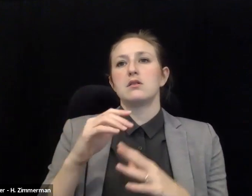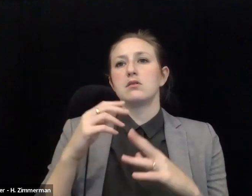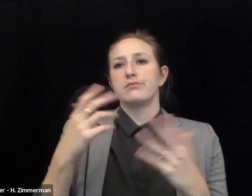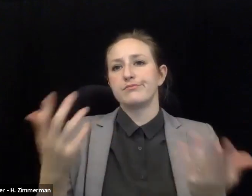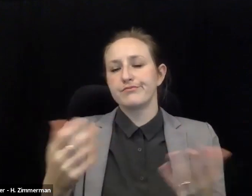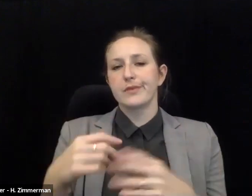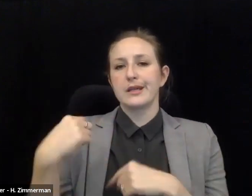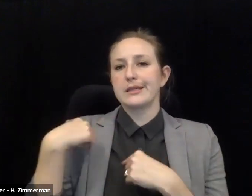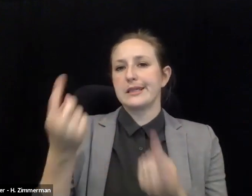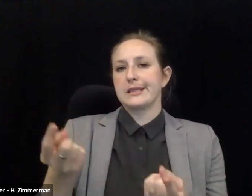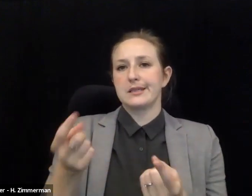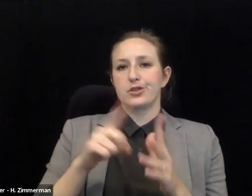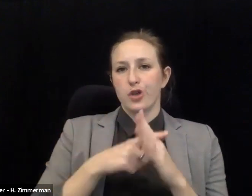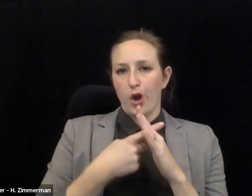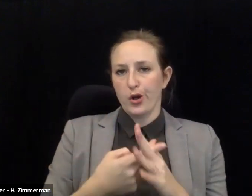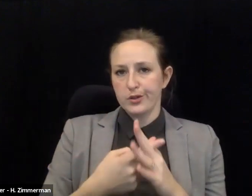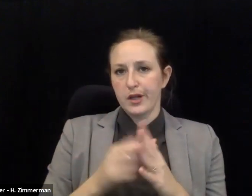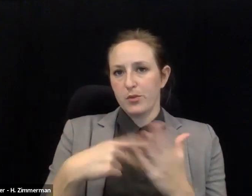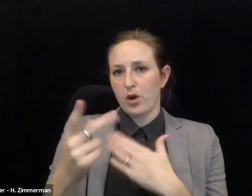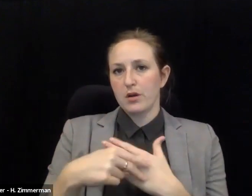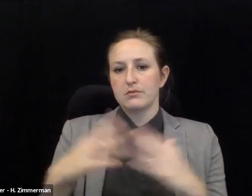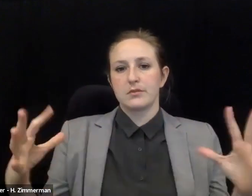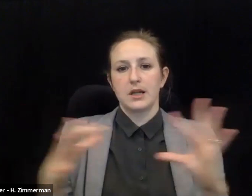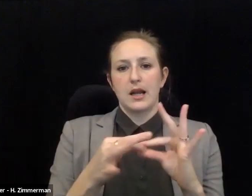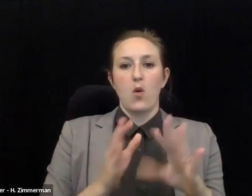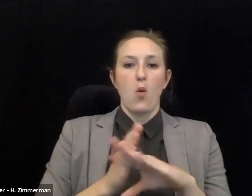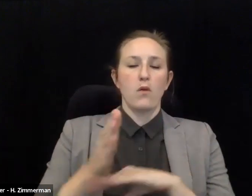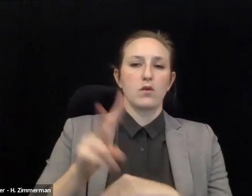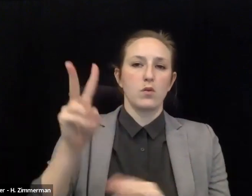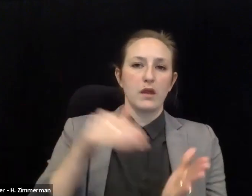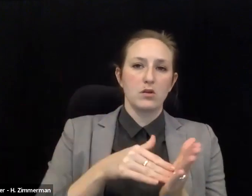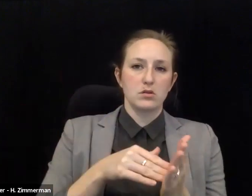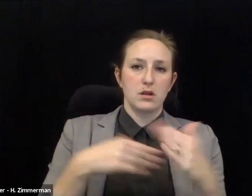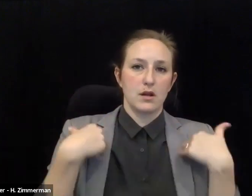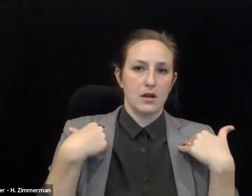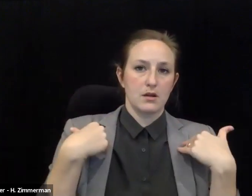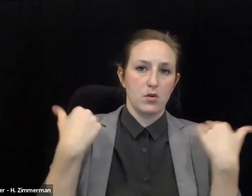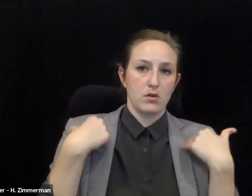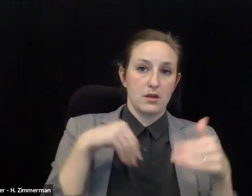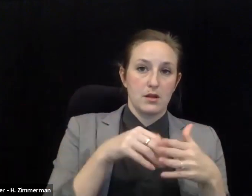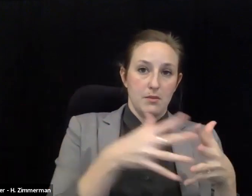started has connected more than 2000 youth in the United States in the MENA region.